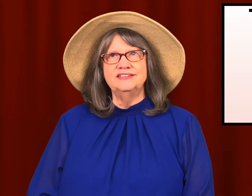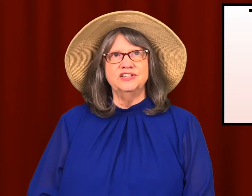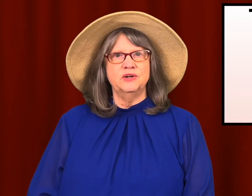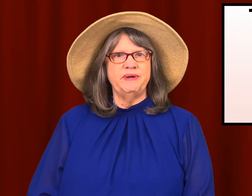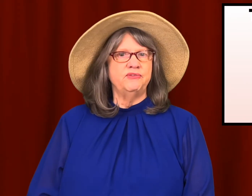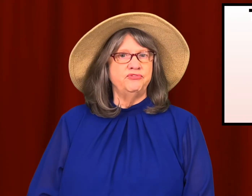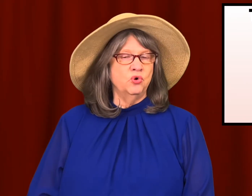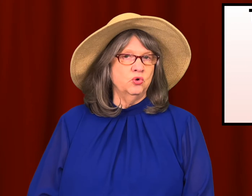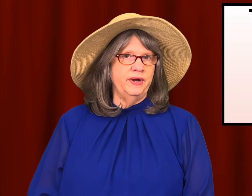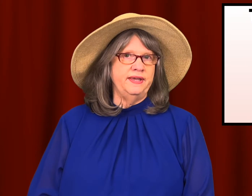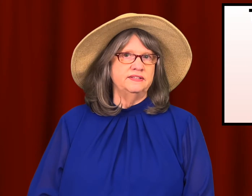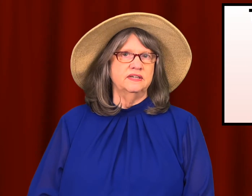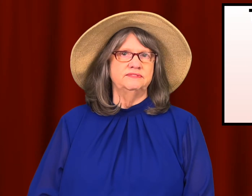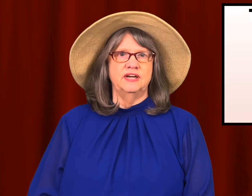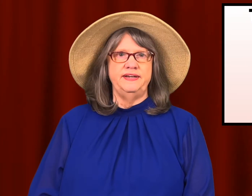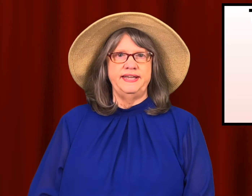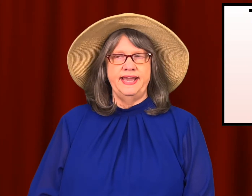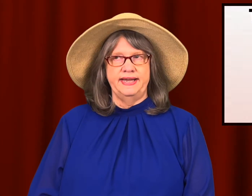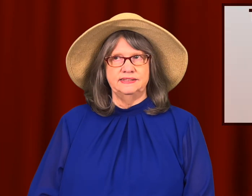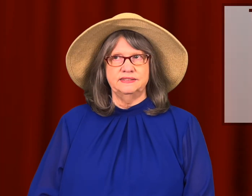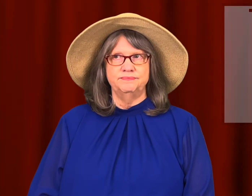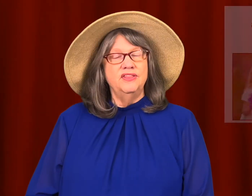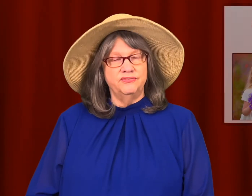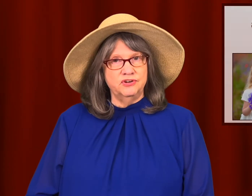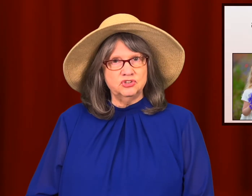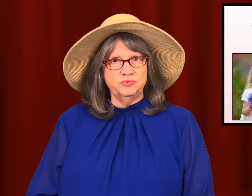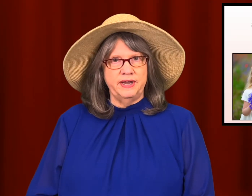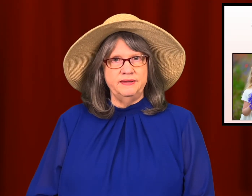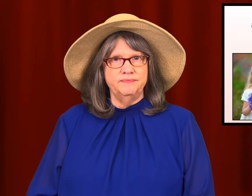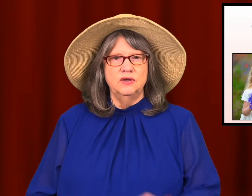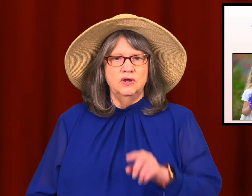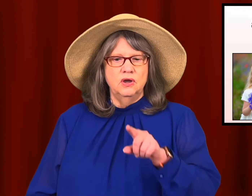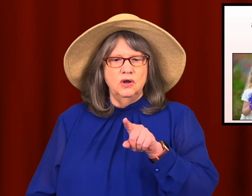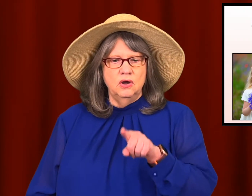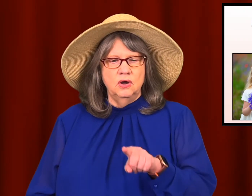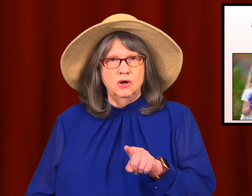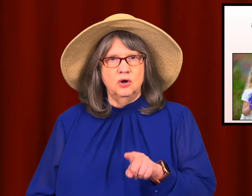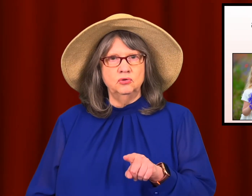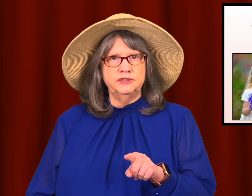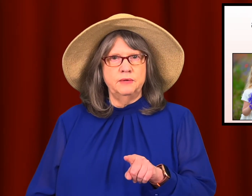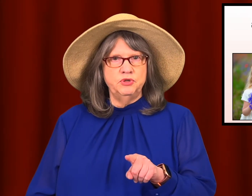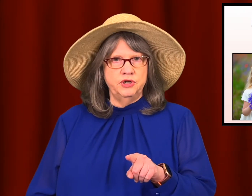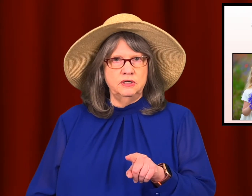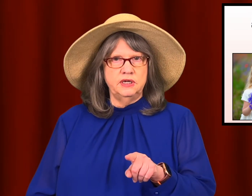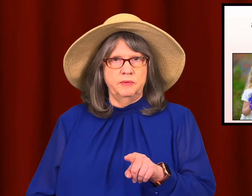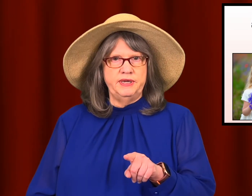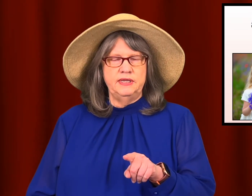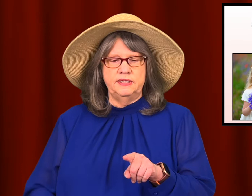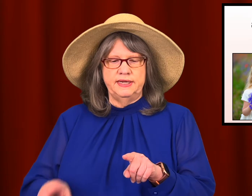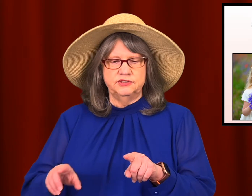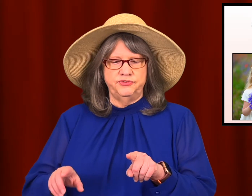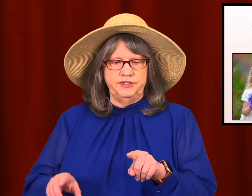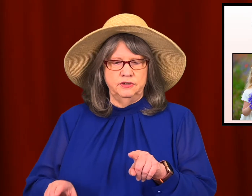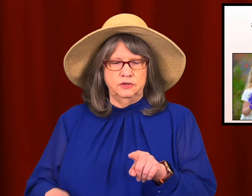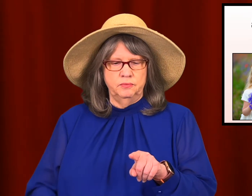I'll talk about four ways of signing AS. The first way, hold up your non-dominant index finger